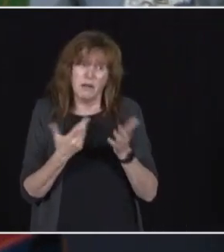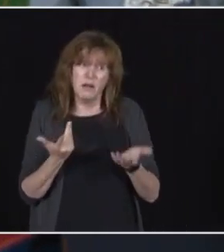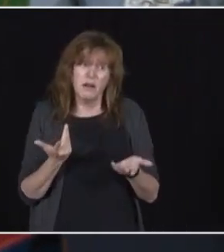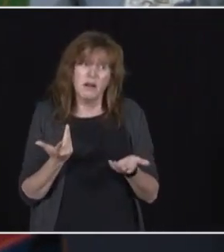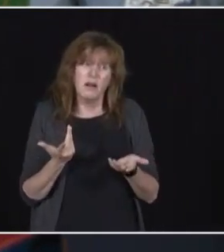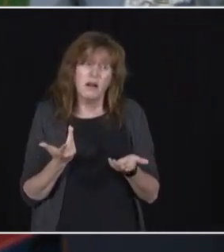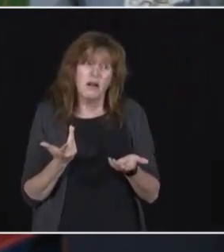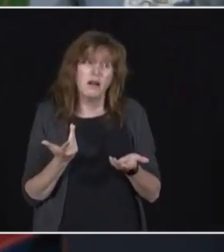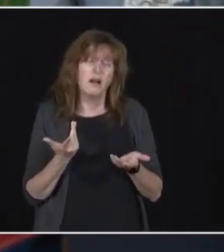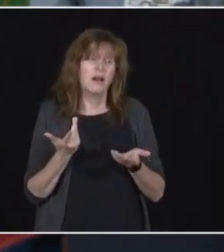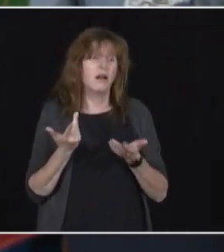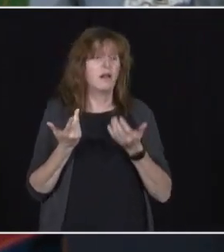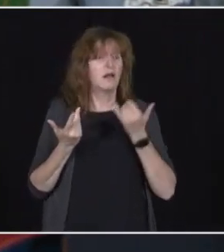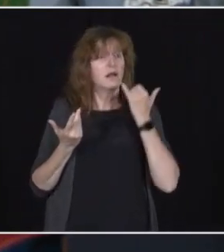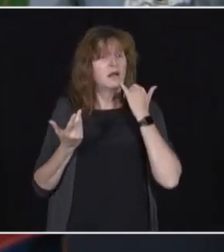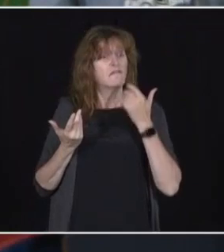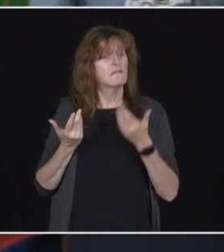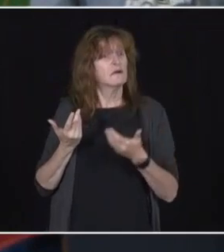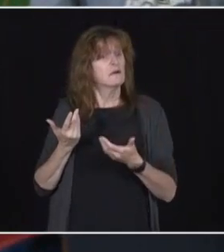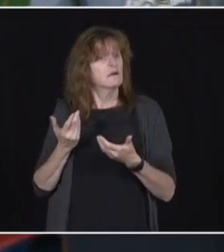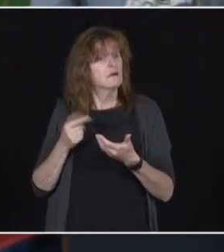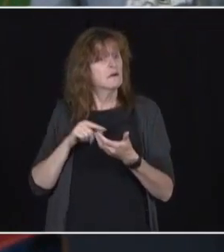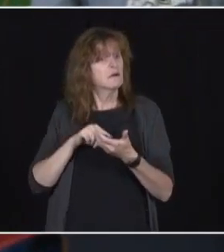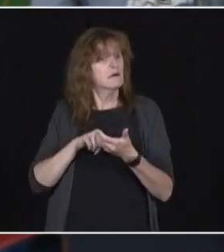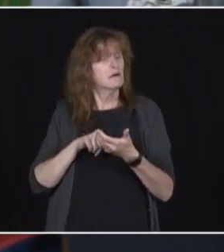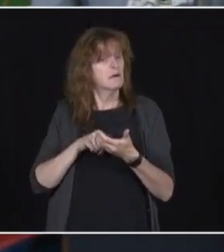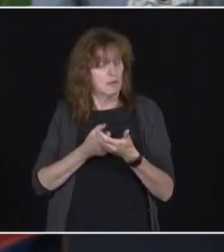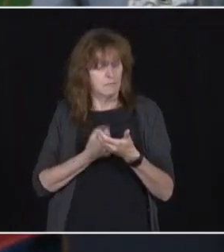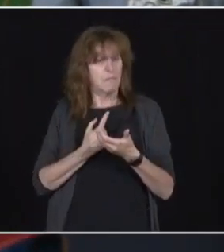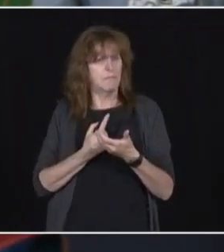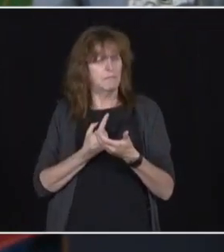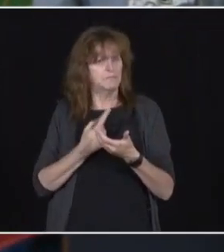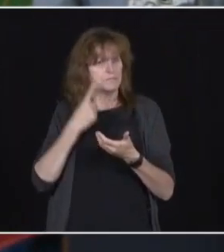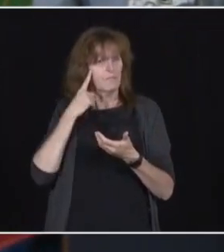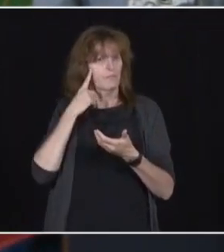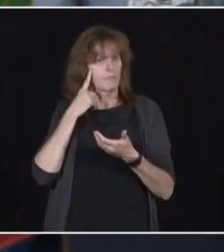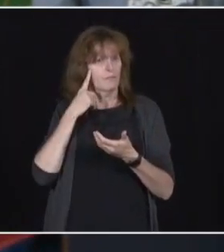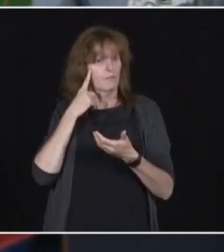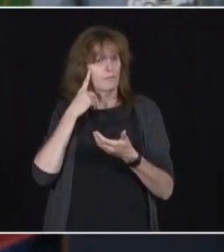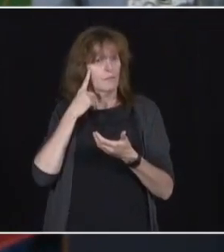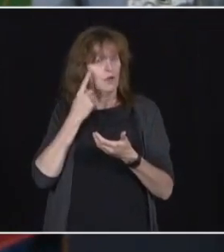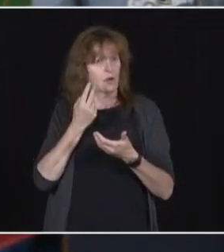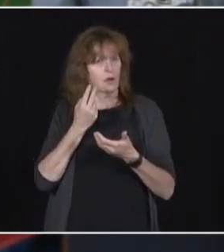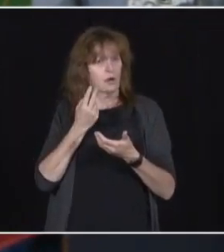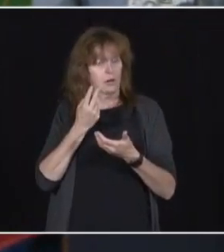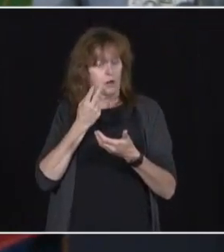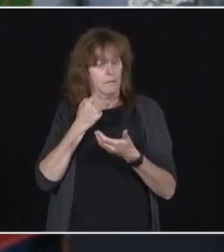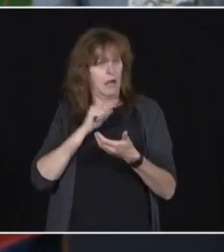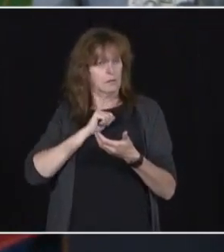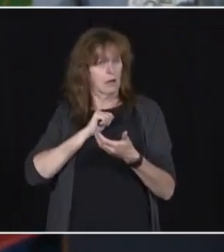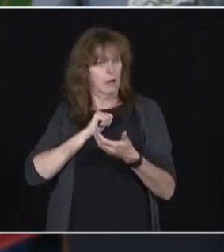them are saying that they just can't recall. And what you've asked there is a really good example of that if you had something that